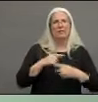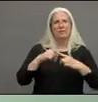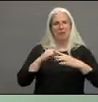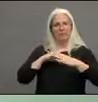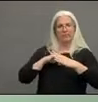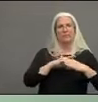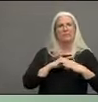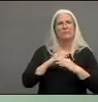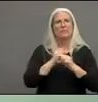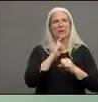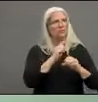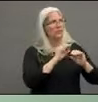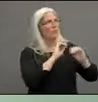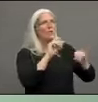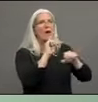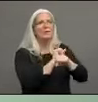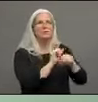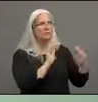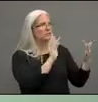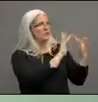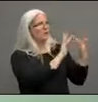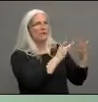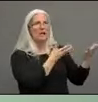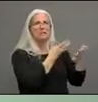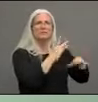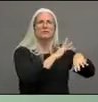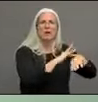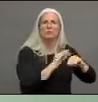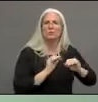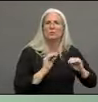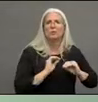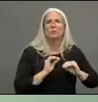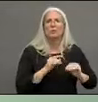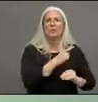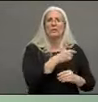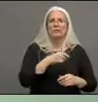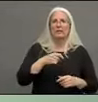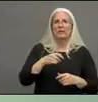At no time were we exposed to anyone except through the crack of our windows.